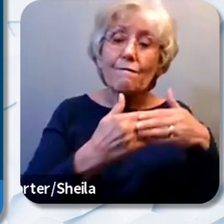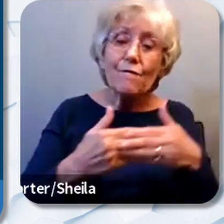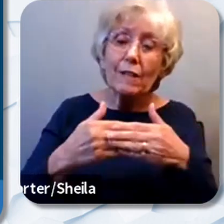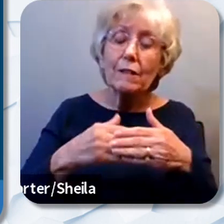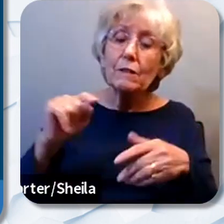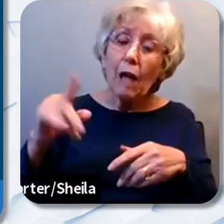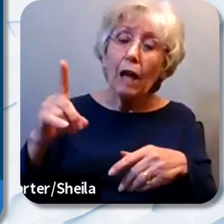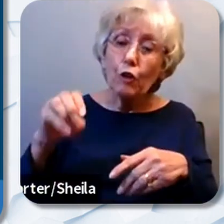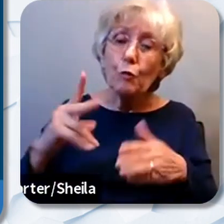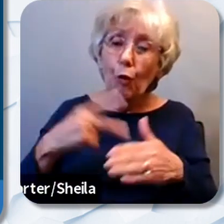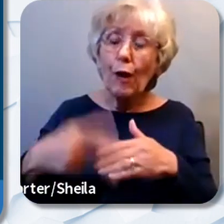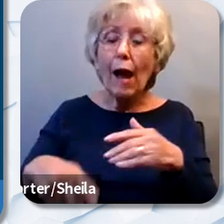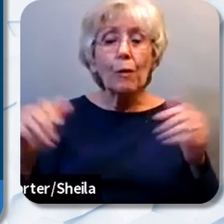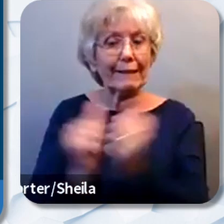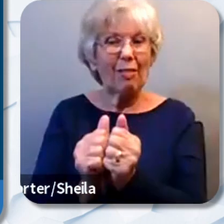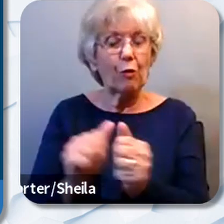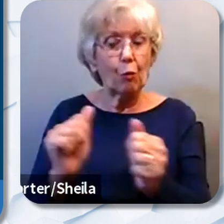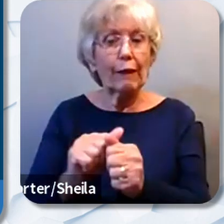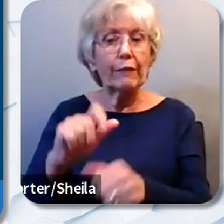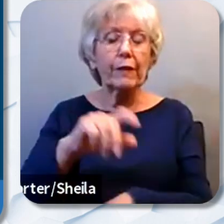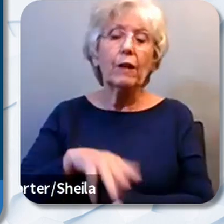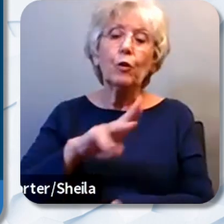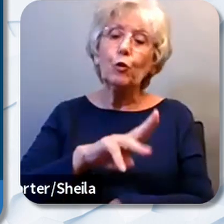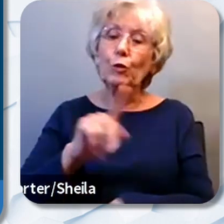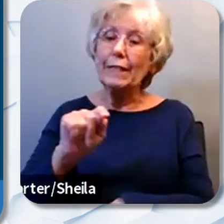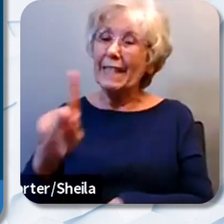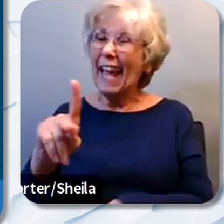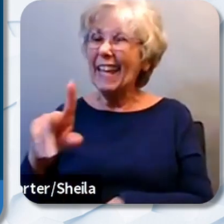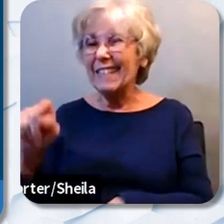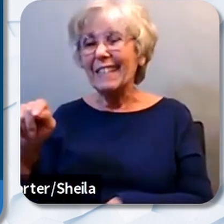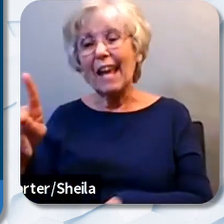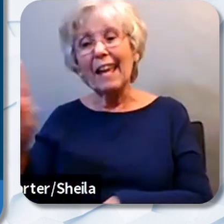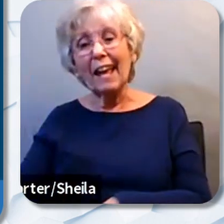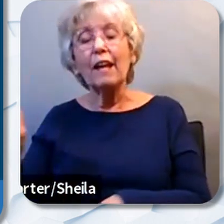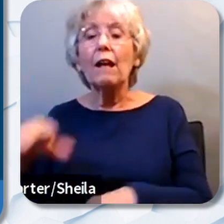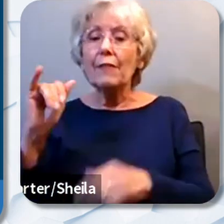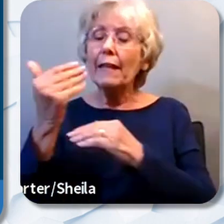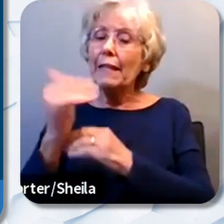actually a developmental continue on. that limits the transitions that limits the disruption for a